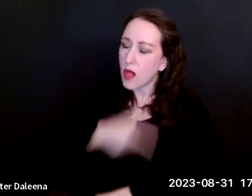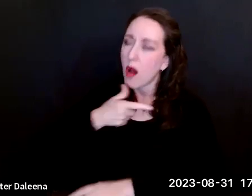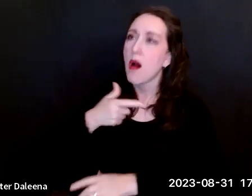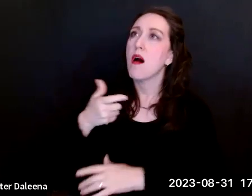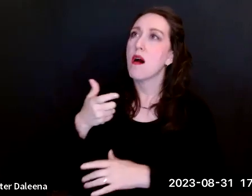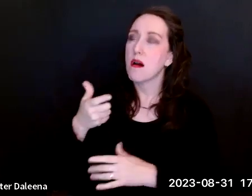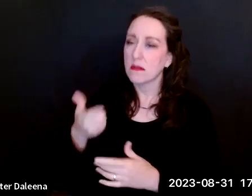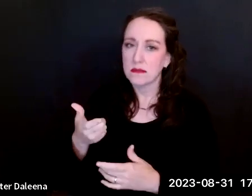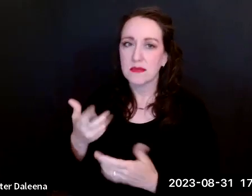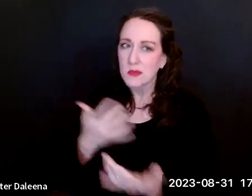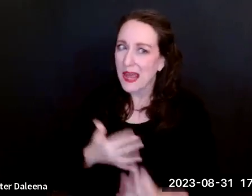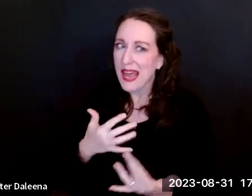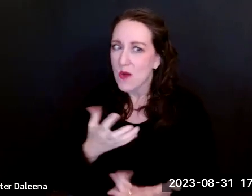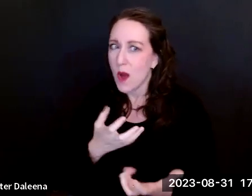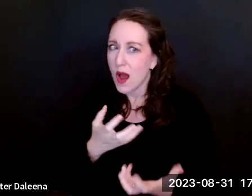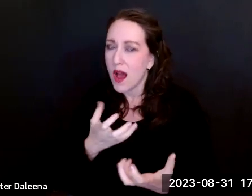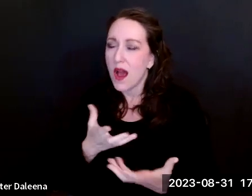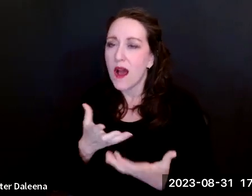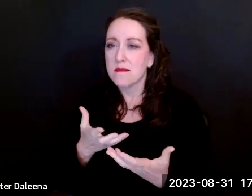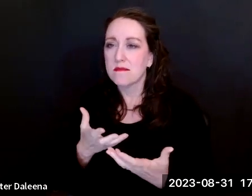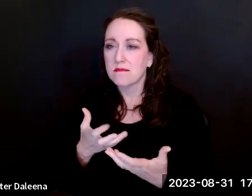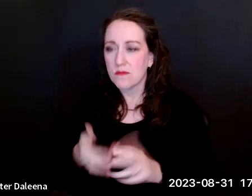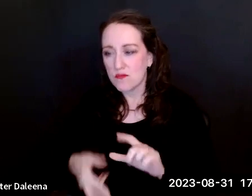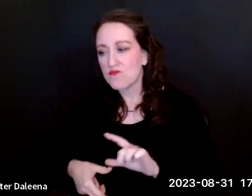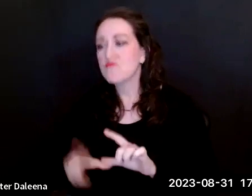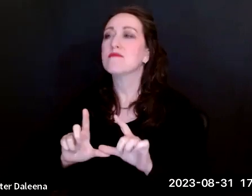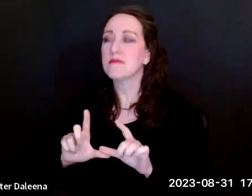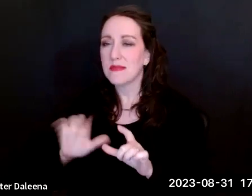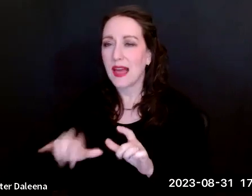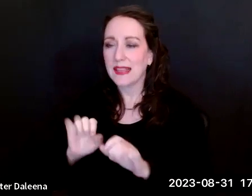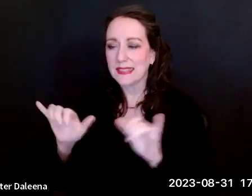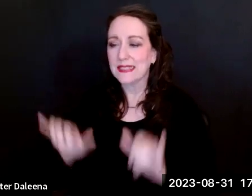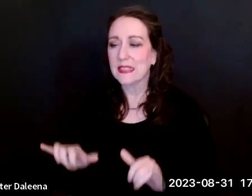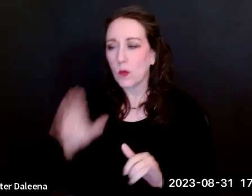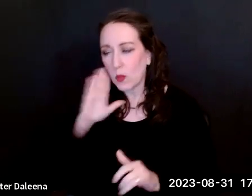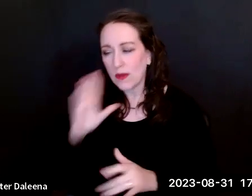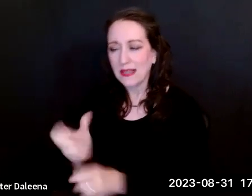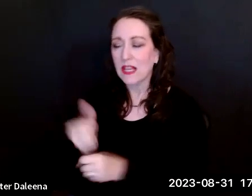um awaited renewal of our system and where we're going to be getting a new licensing